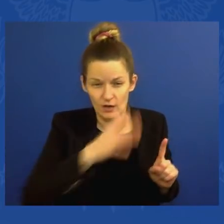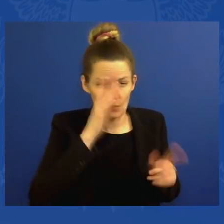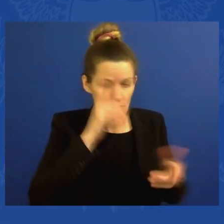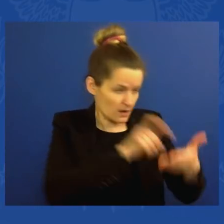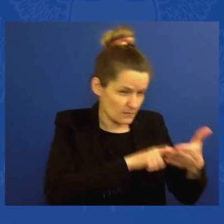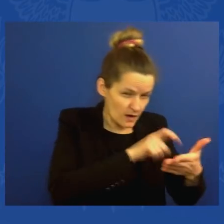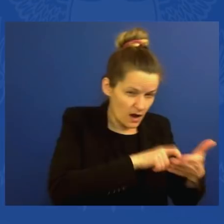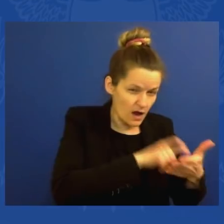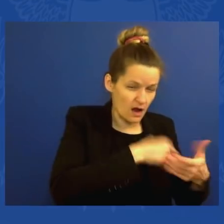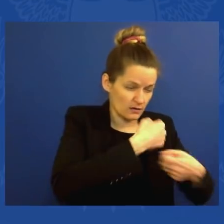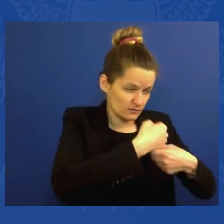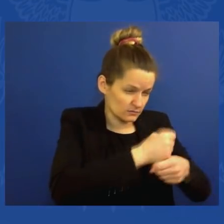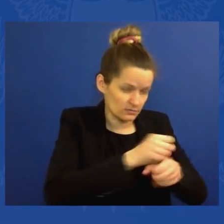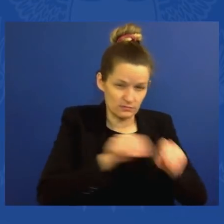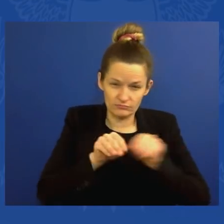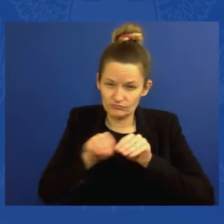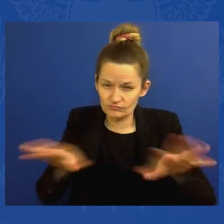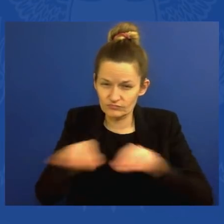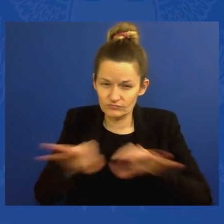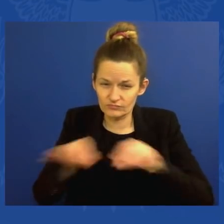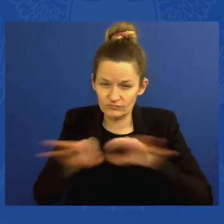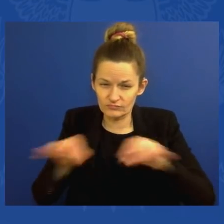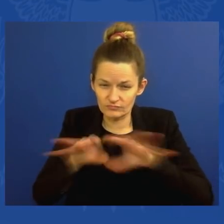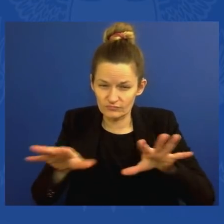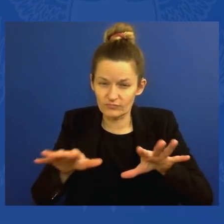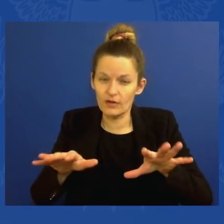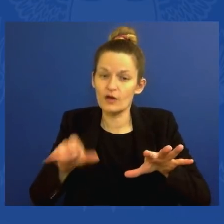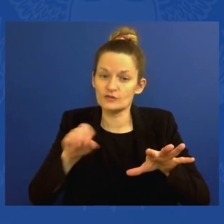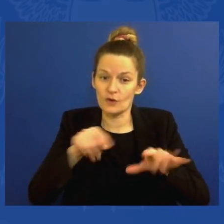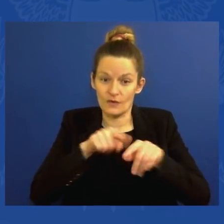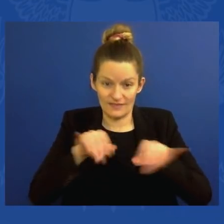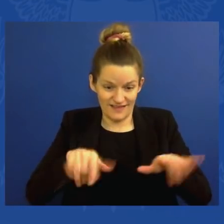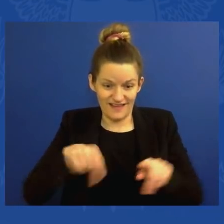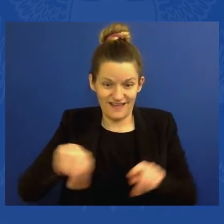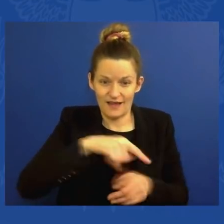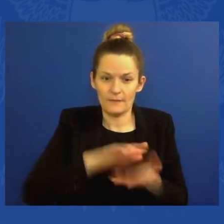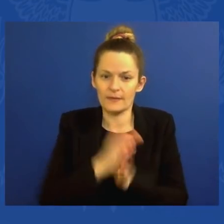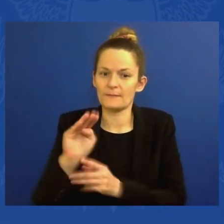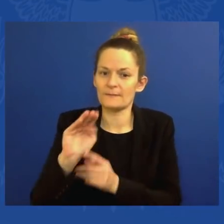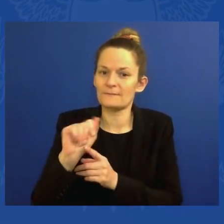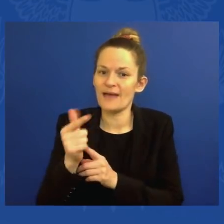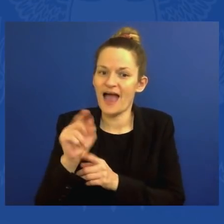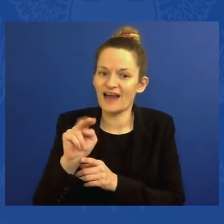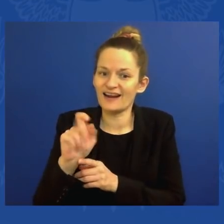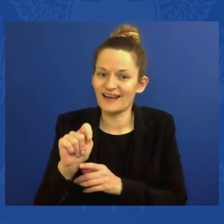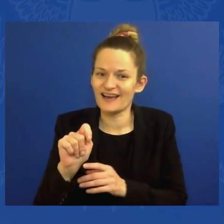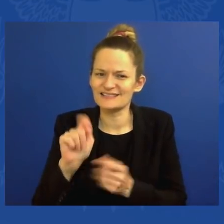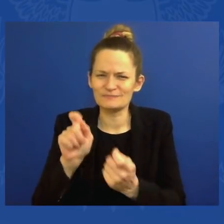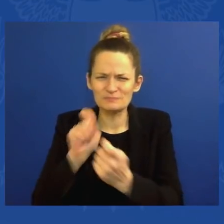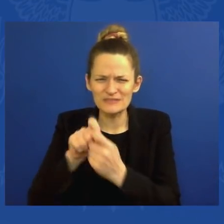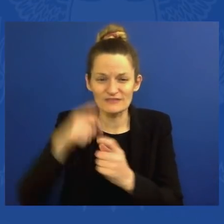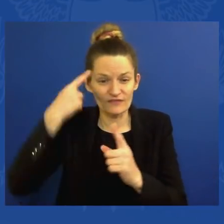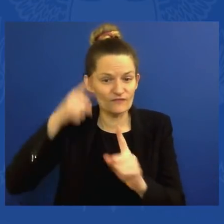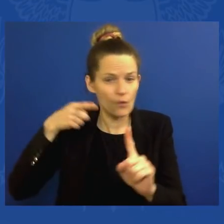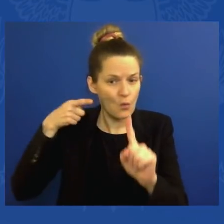They're investing that money here in the United States. And the Union Pacific Railroad announced the largest purchase of American-made battery-electric